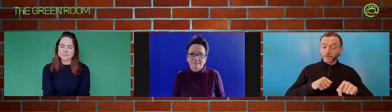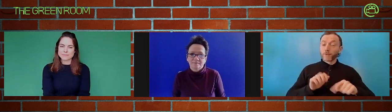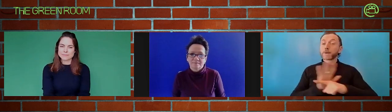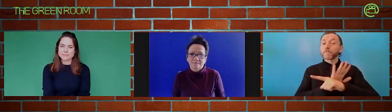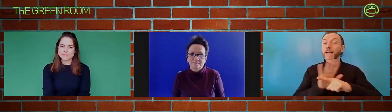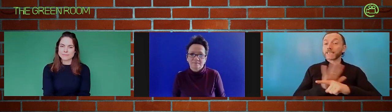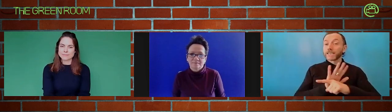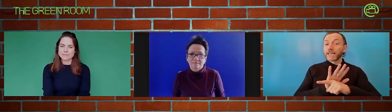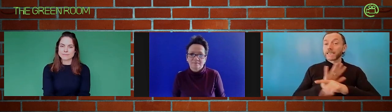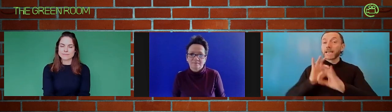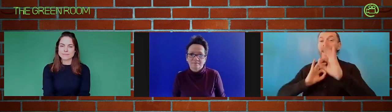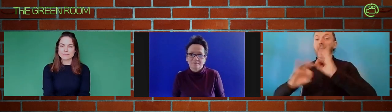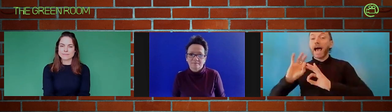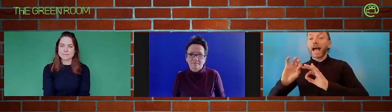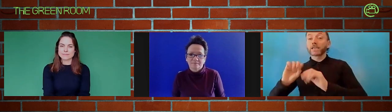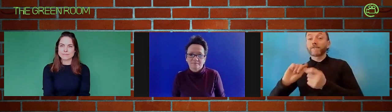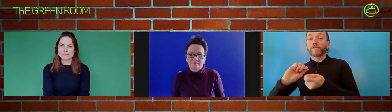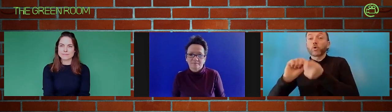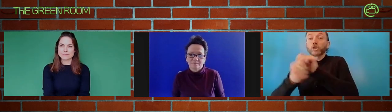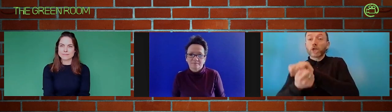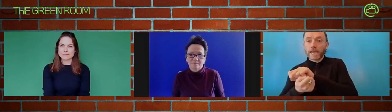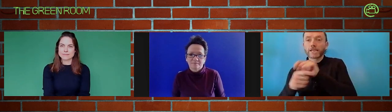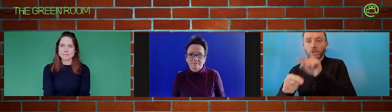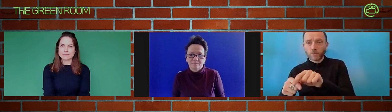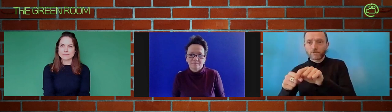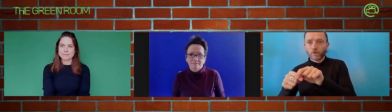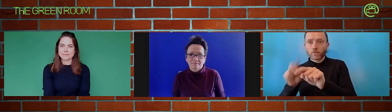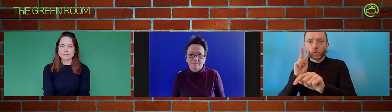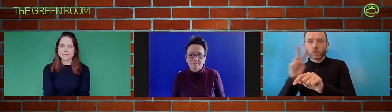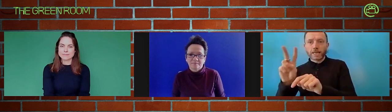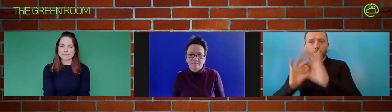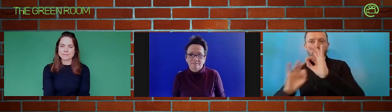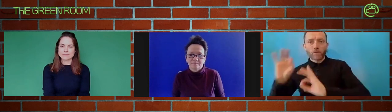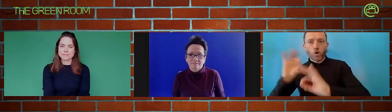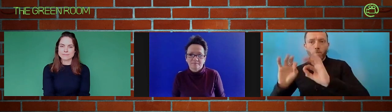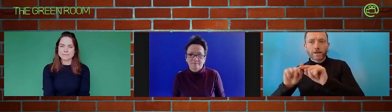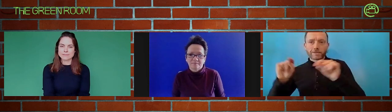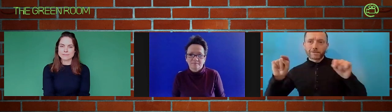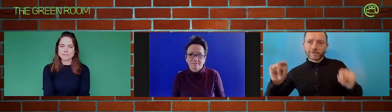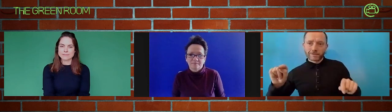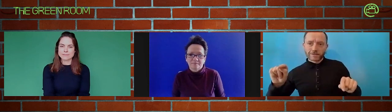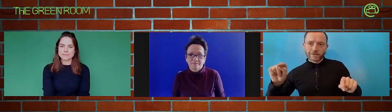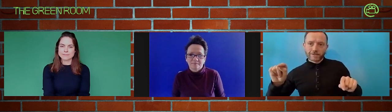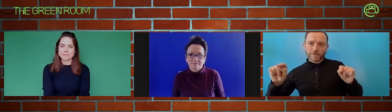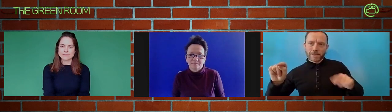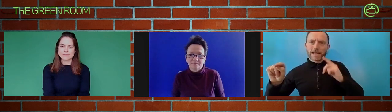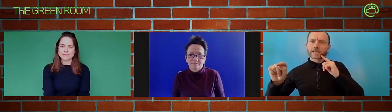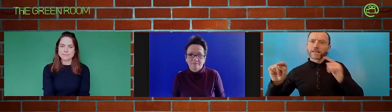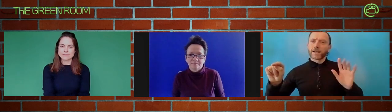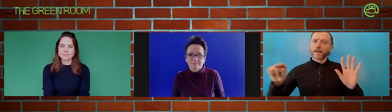who you see on a screen or on a stage. But Stage Sight is who do you see backstage as well.